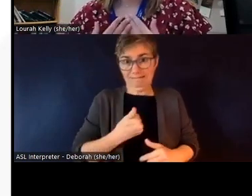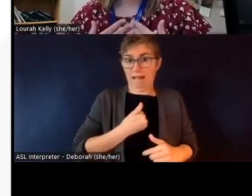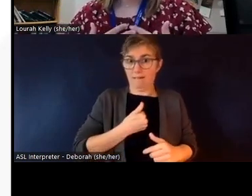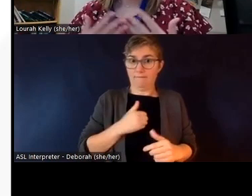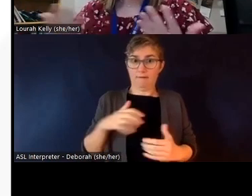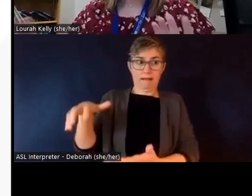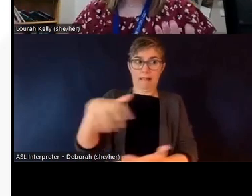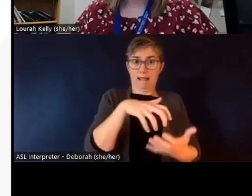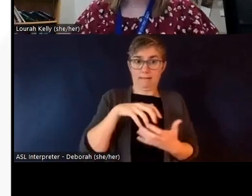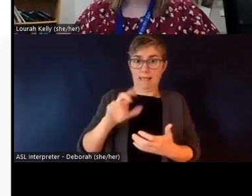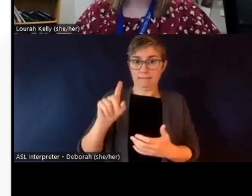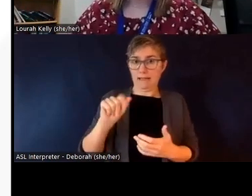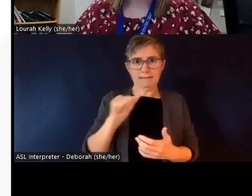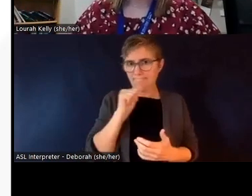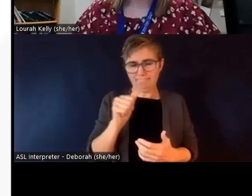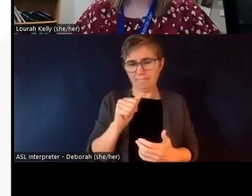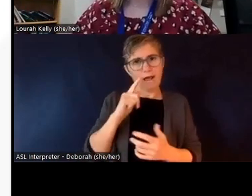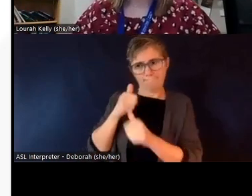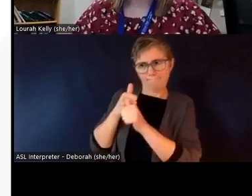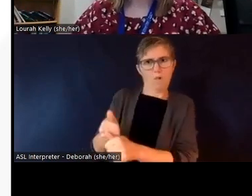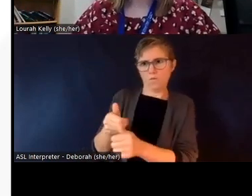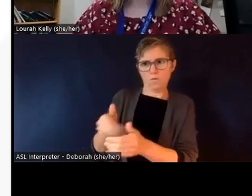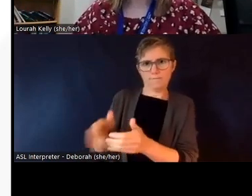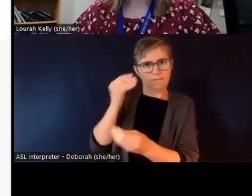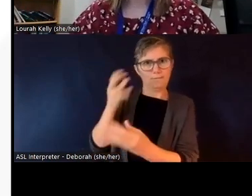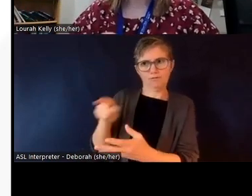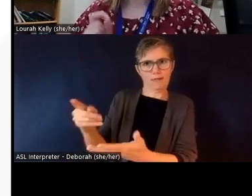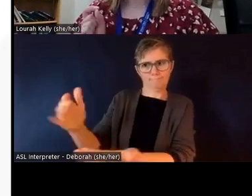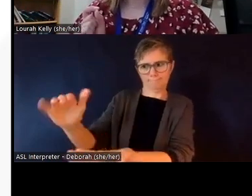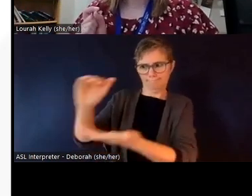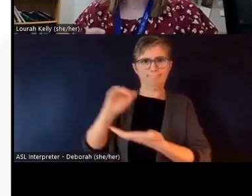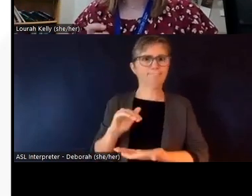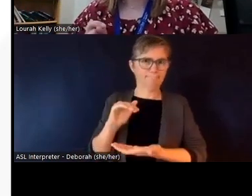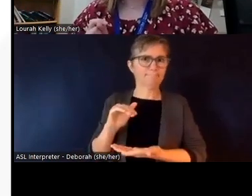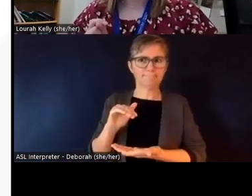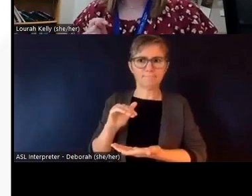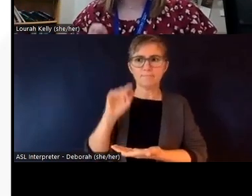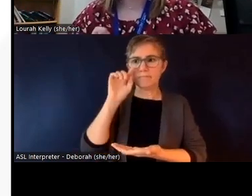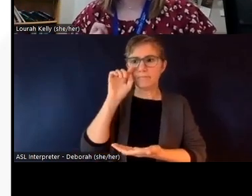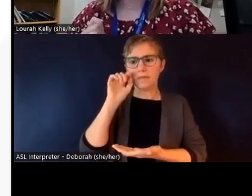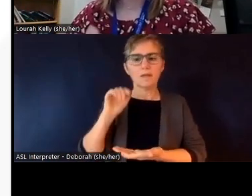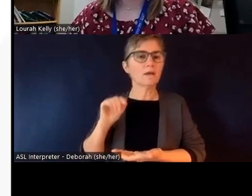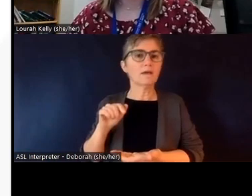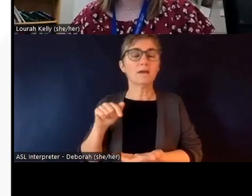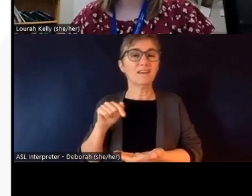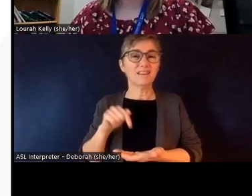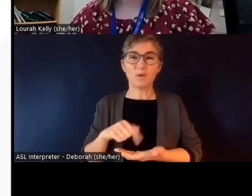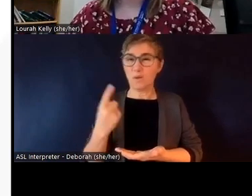I have the information based on what was collected. So the item that I asked about gender